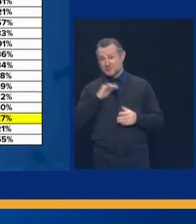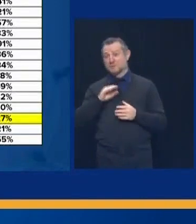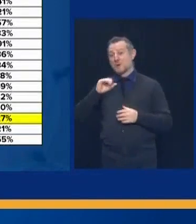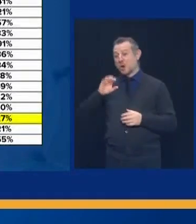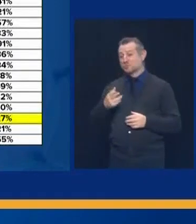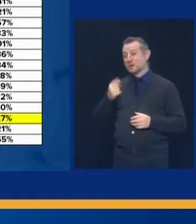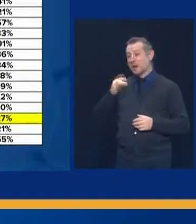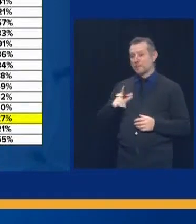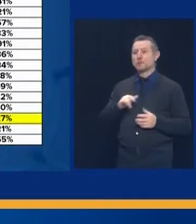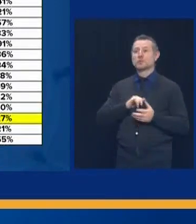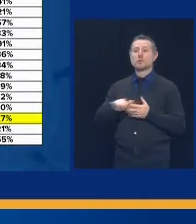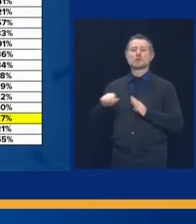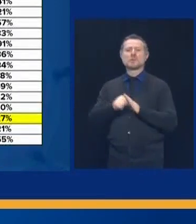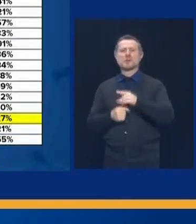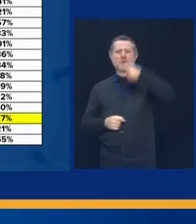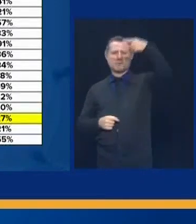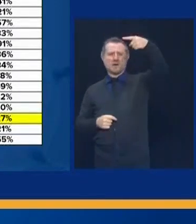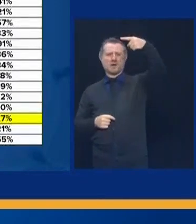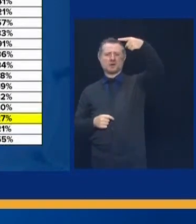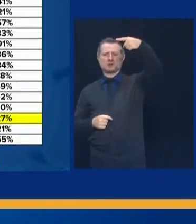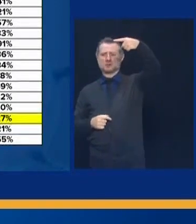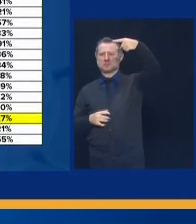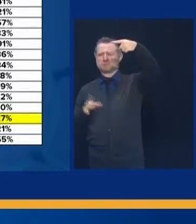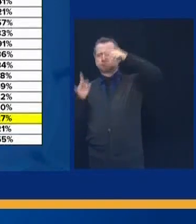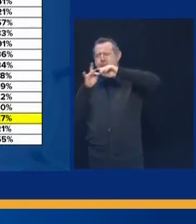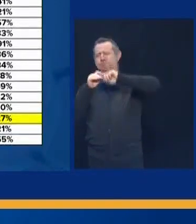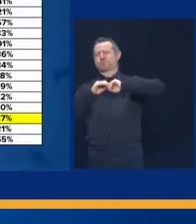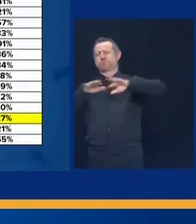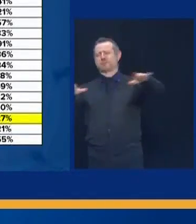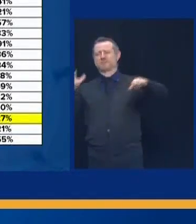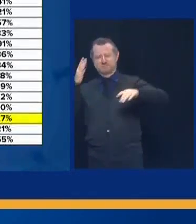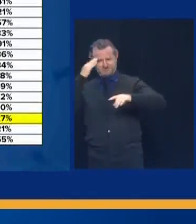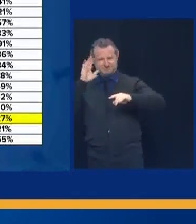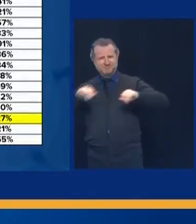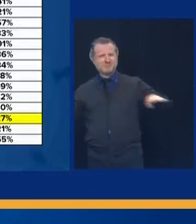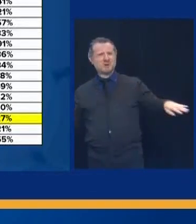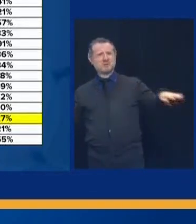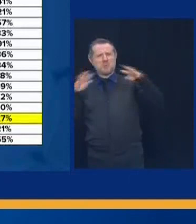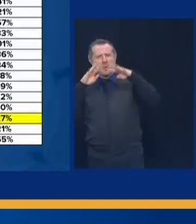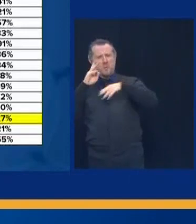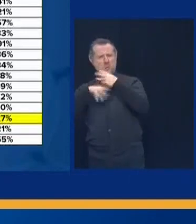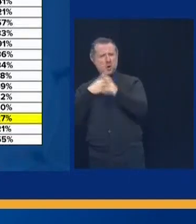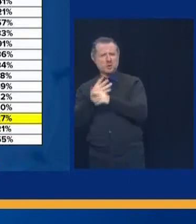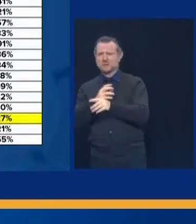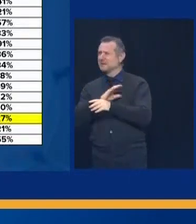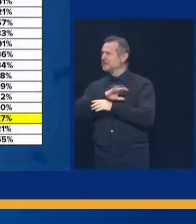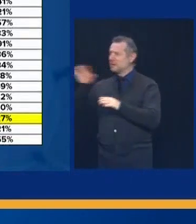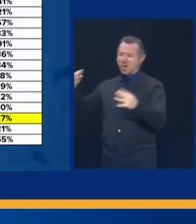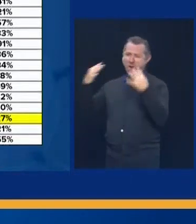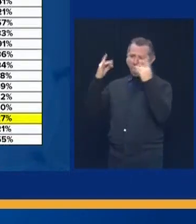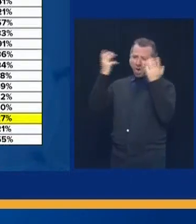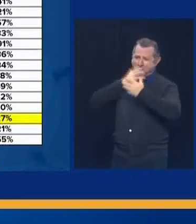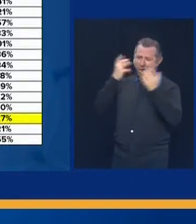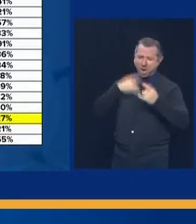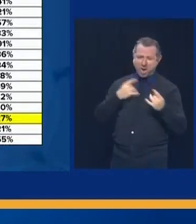DISCUSSION. YOU CAN'T CONTROL THE VIRUS? WELL, NEW YORK STATE HAD THE HIGHEST INFECTION RATE IN THE